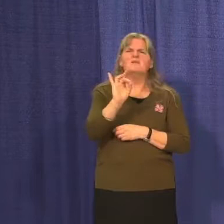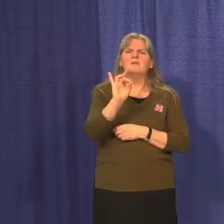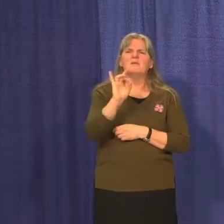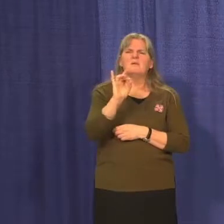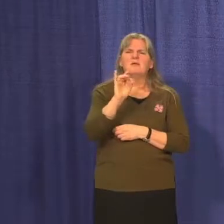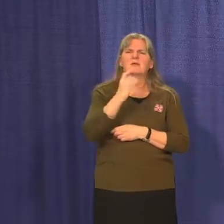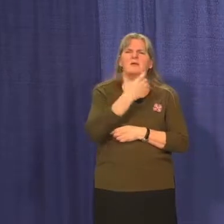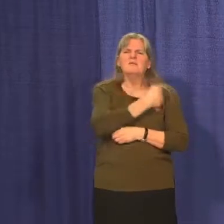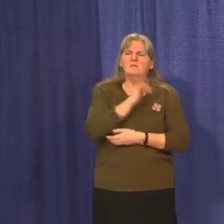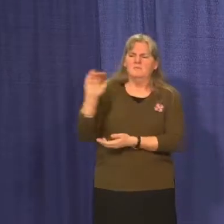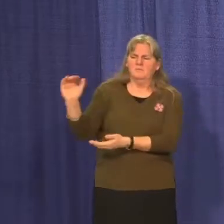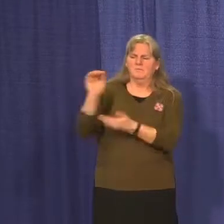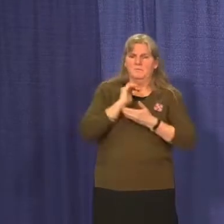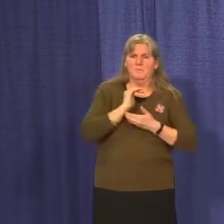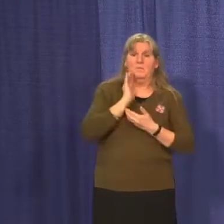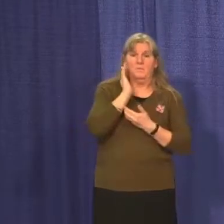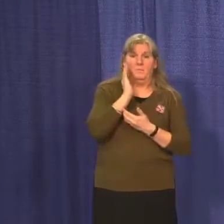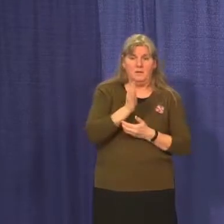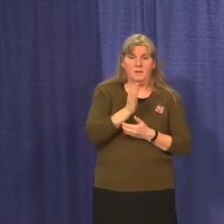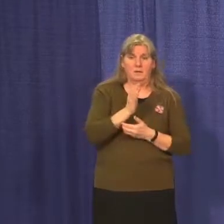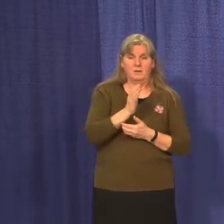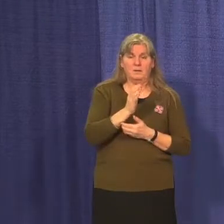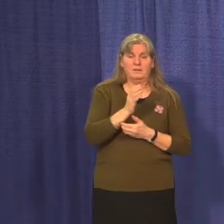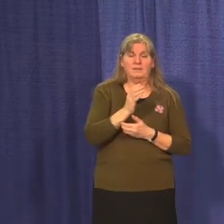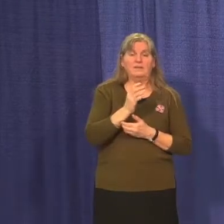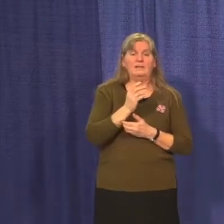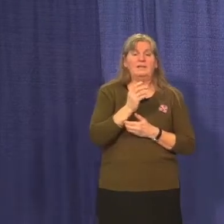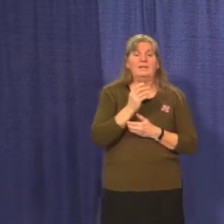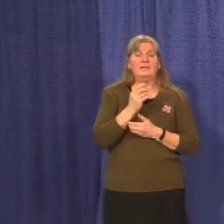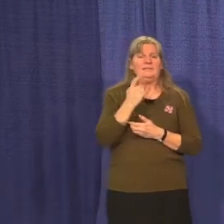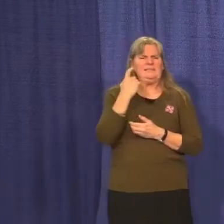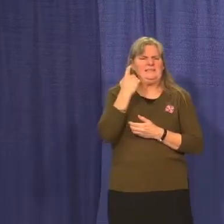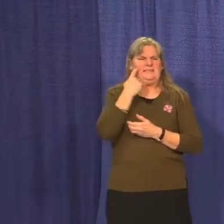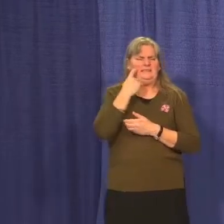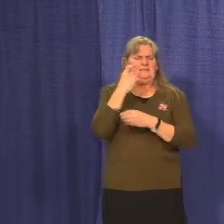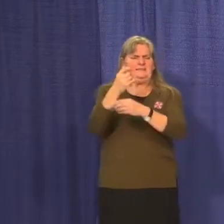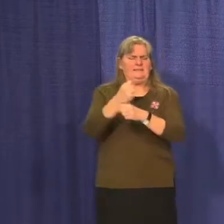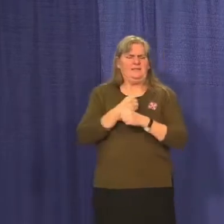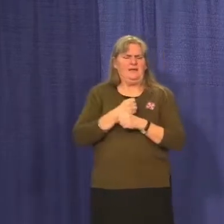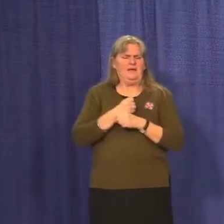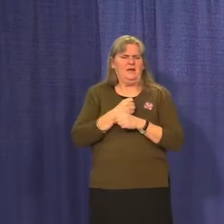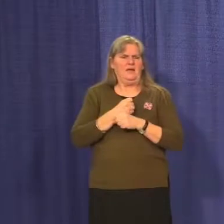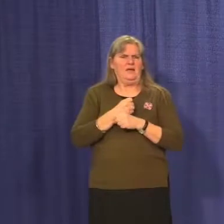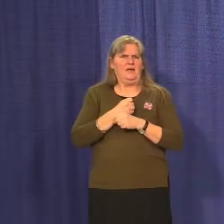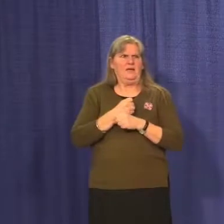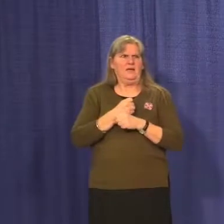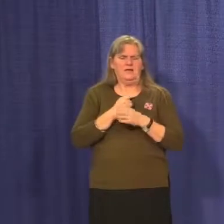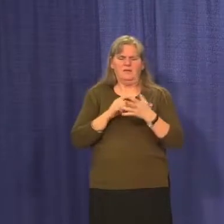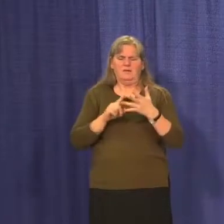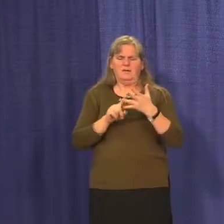everywhere he. The last shipment came in a in I